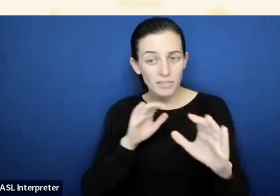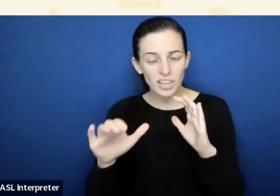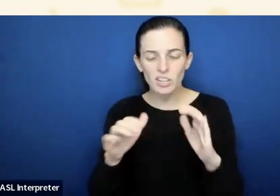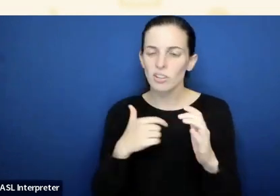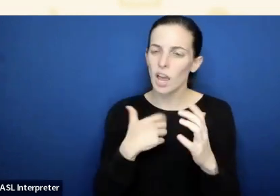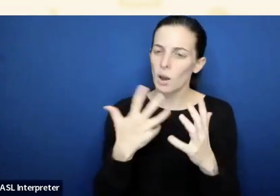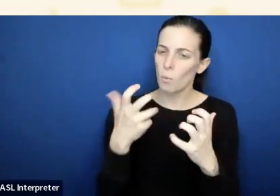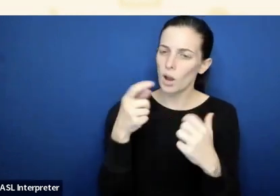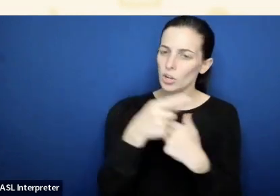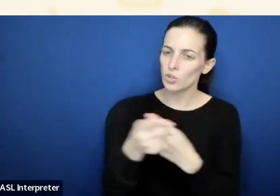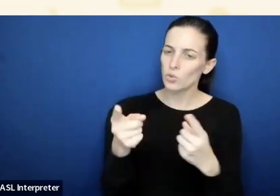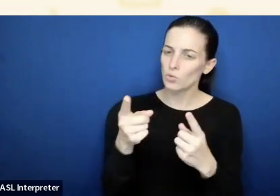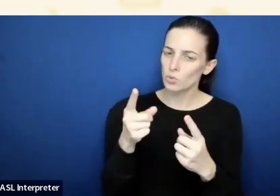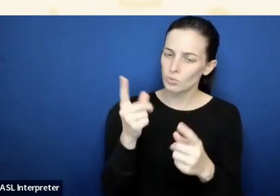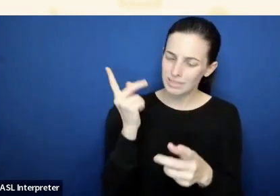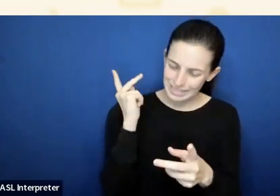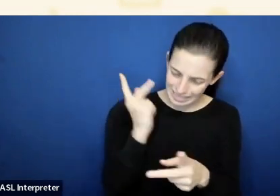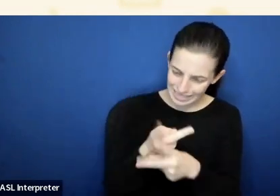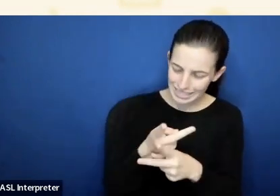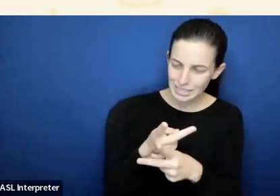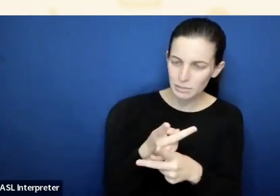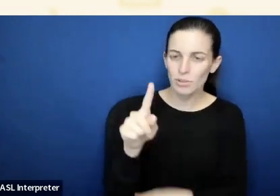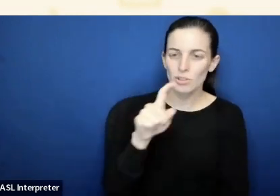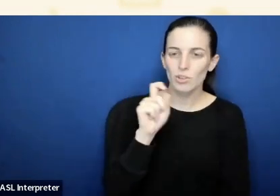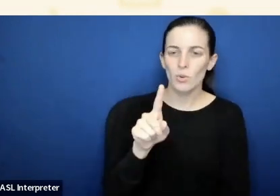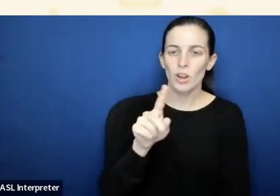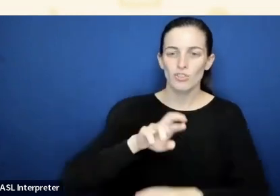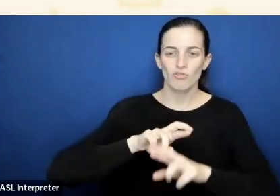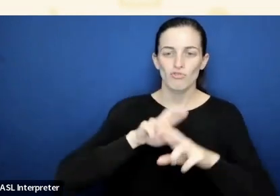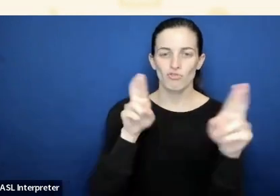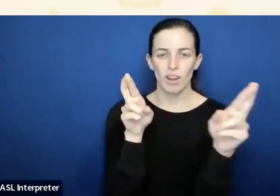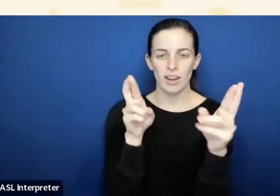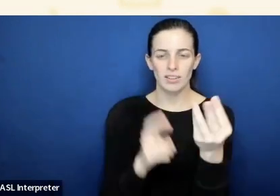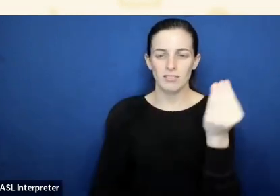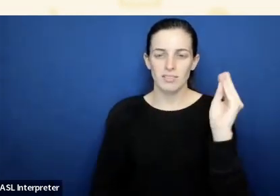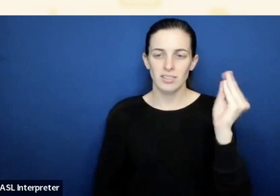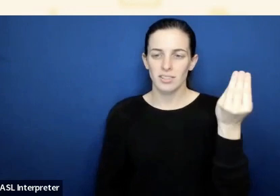to keep this question in your mind and let it echo in your thoughts.